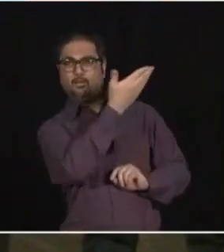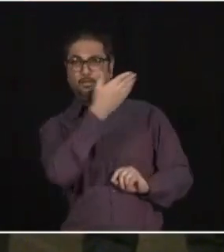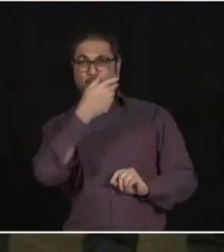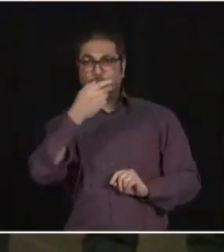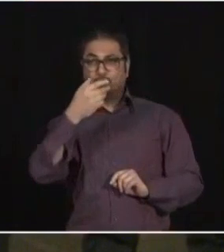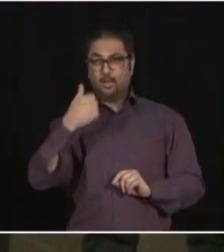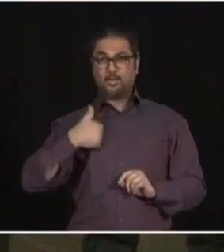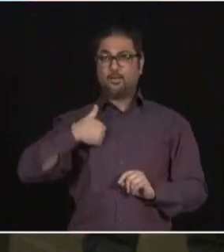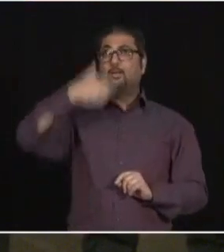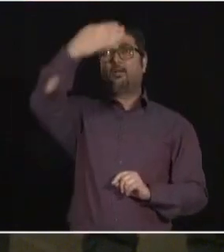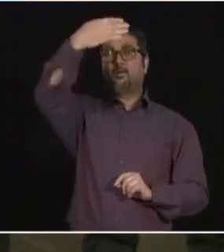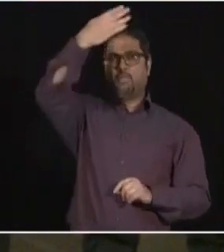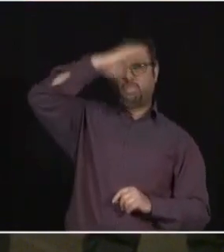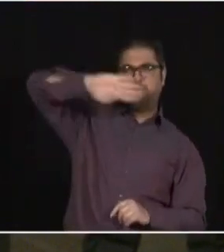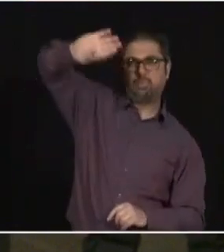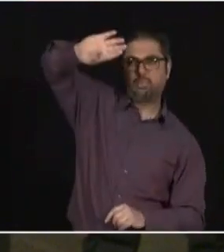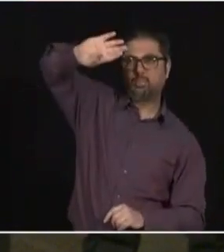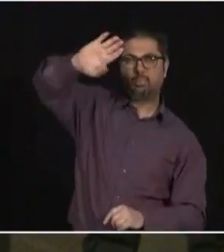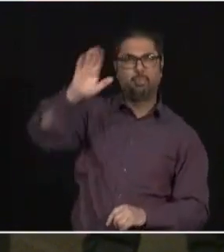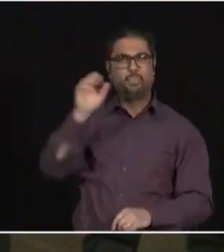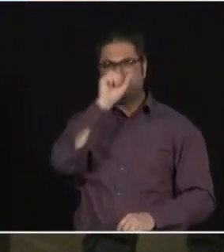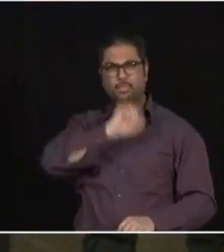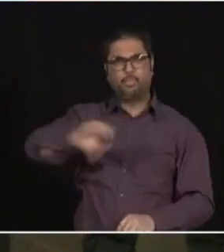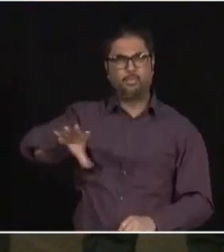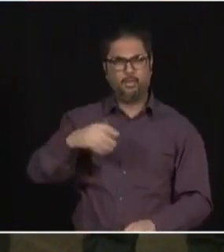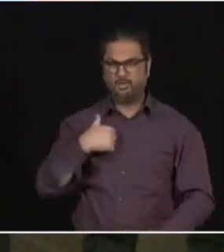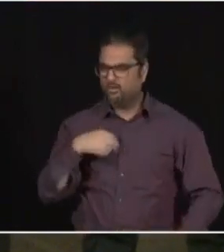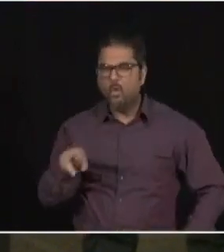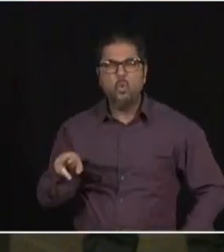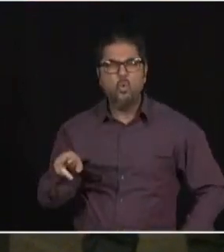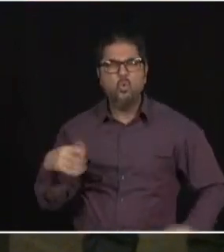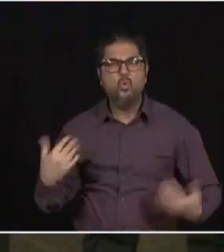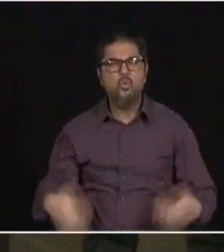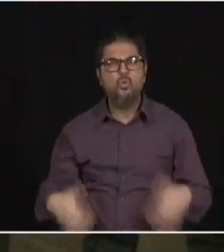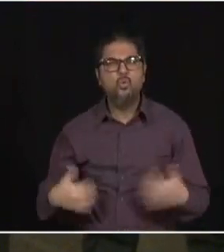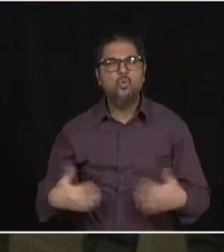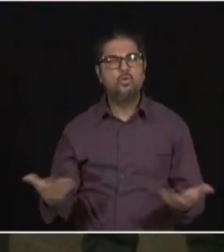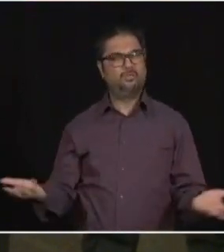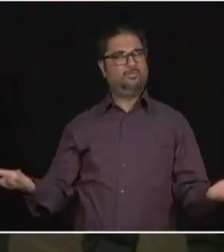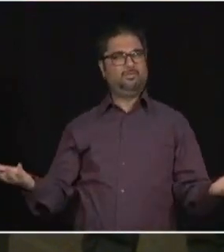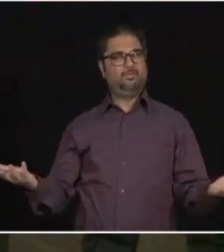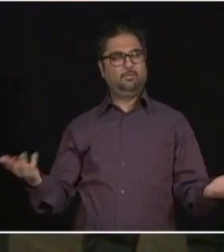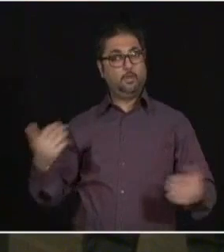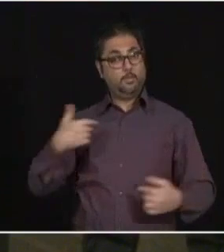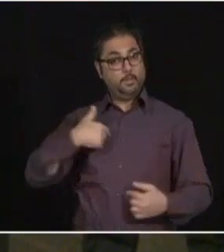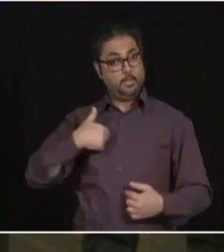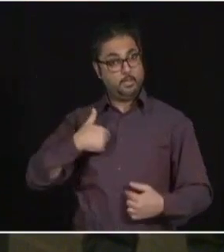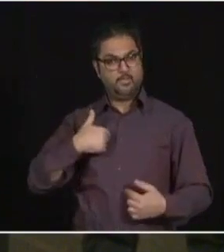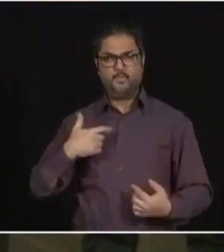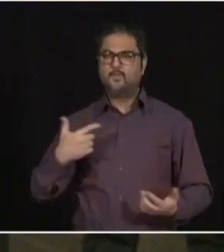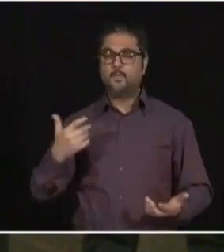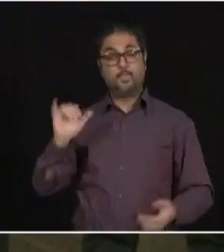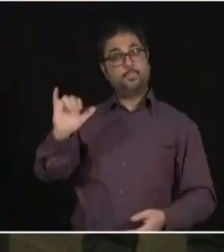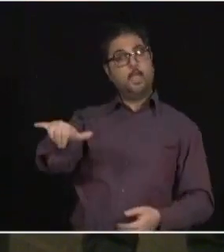see our flag, our Canadian flag being flown upside down down, that's the utmost disrespect to the men and